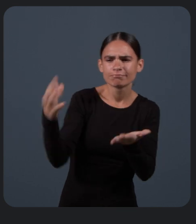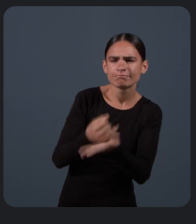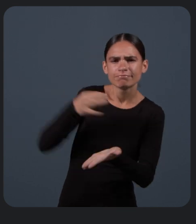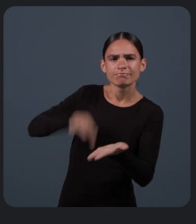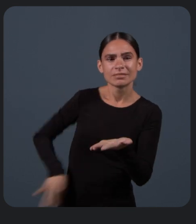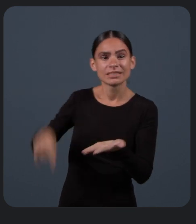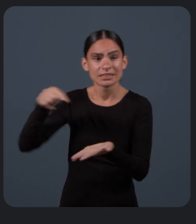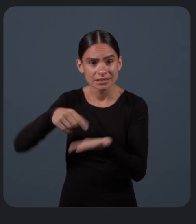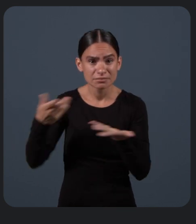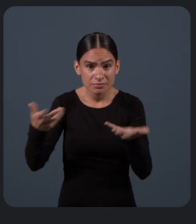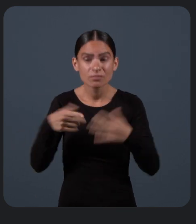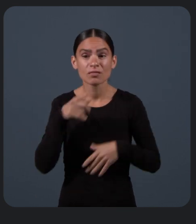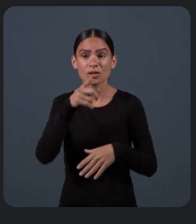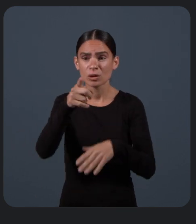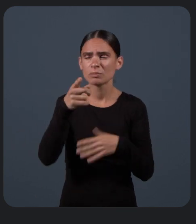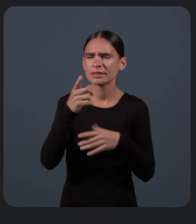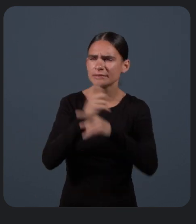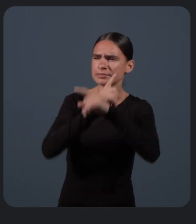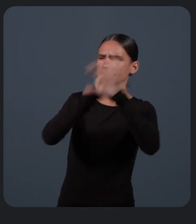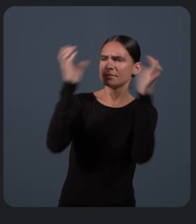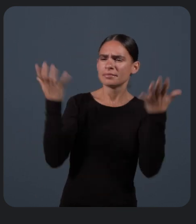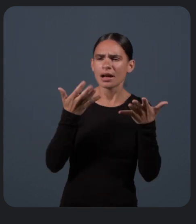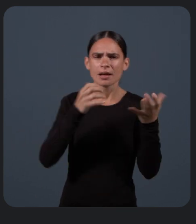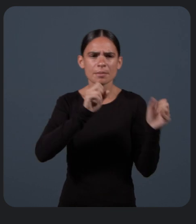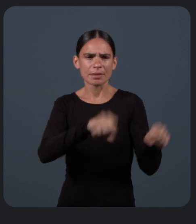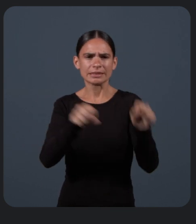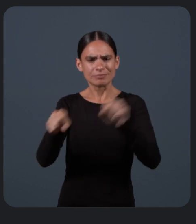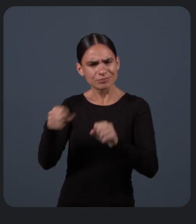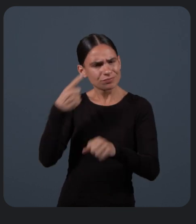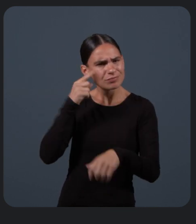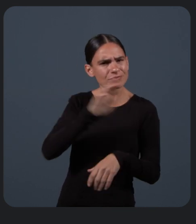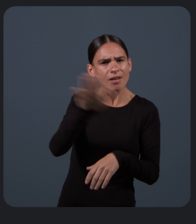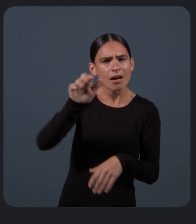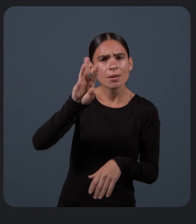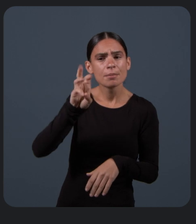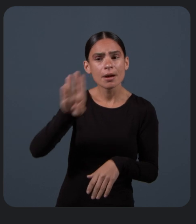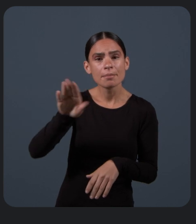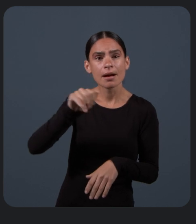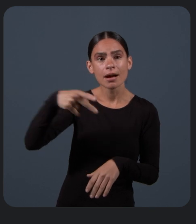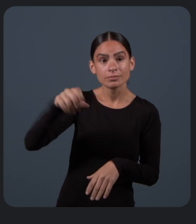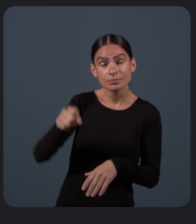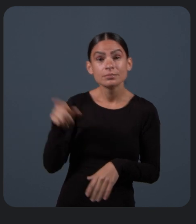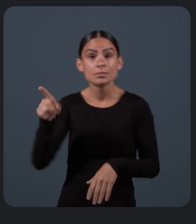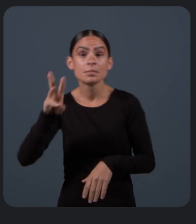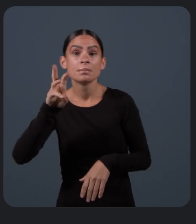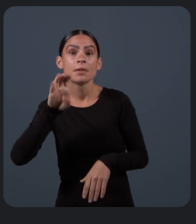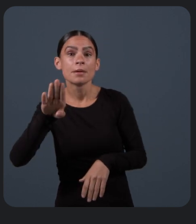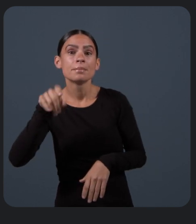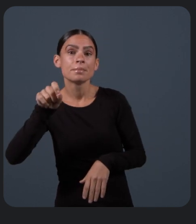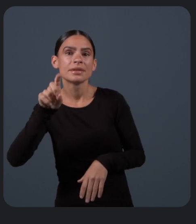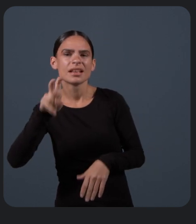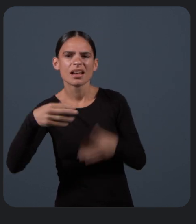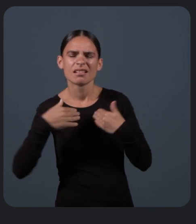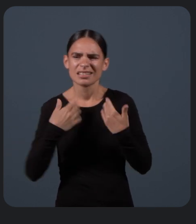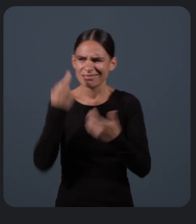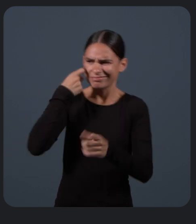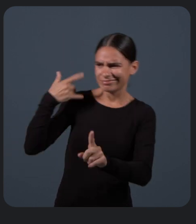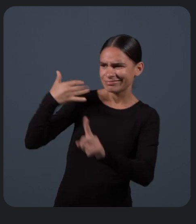As you rethink what's possible for your web apps, web.dev has all the latest resources to help.